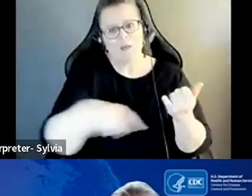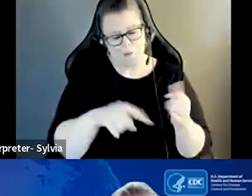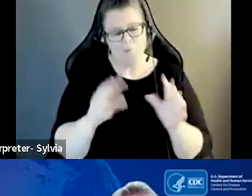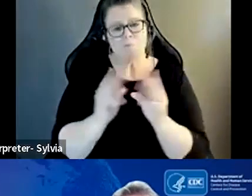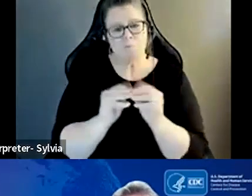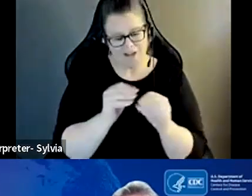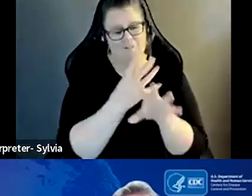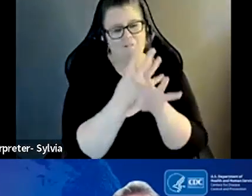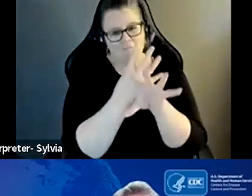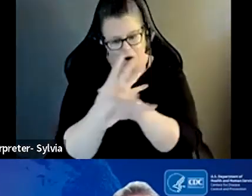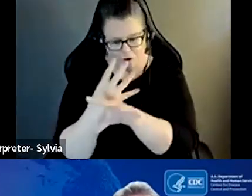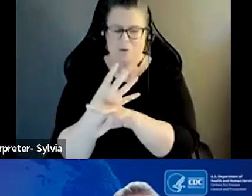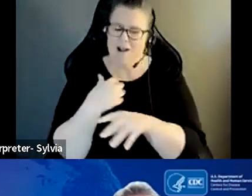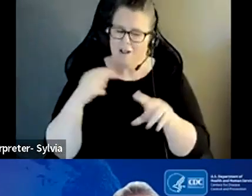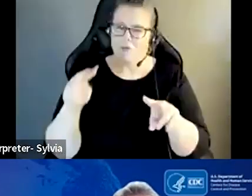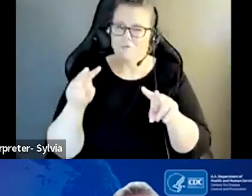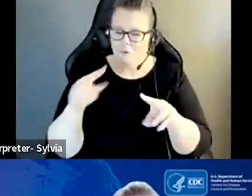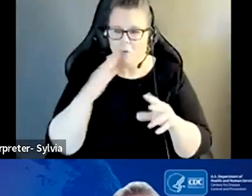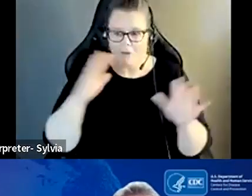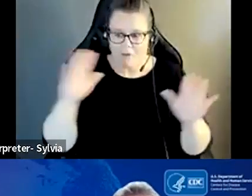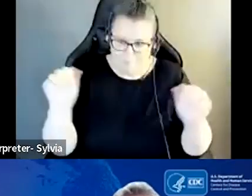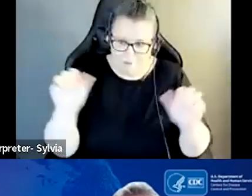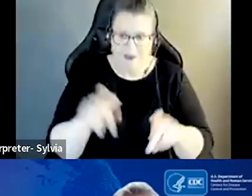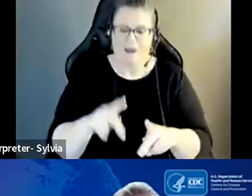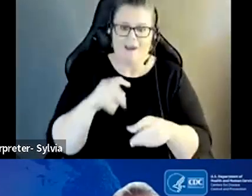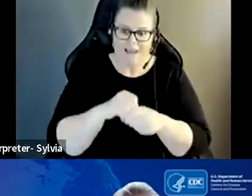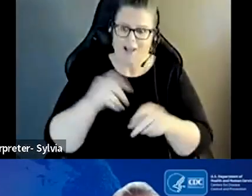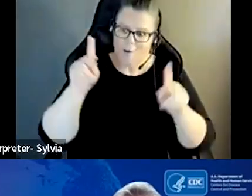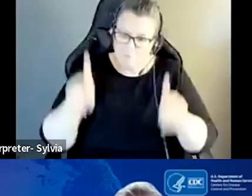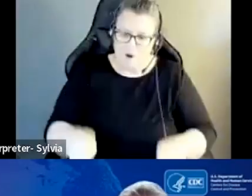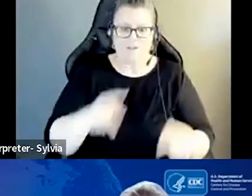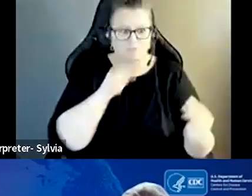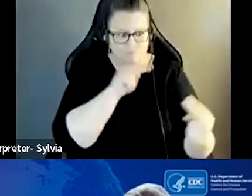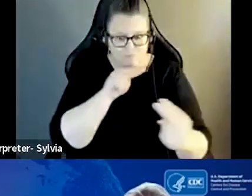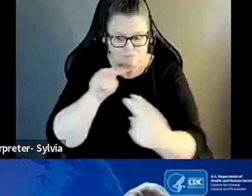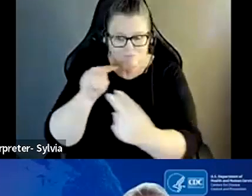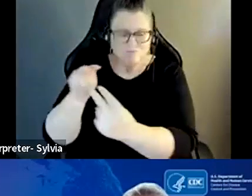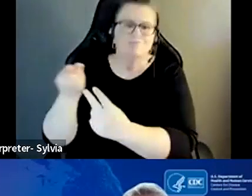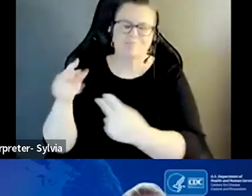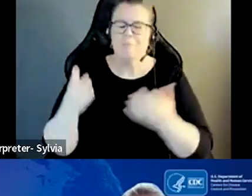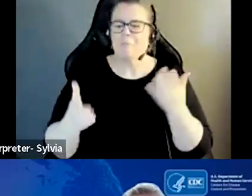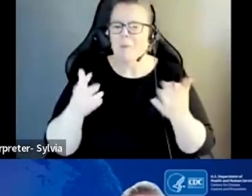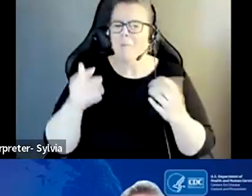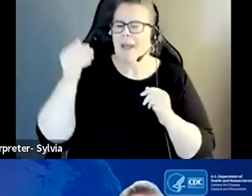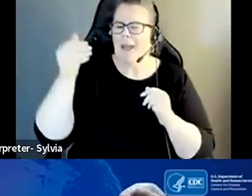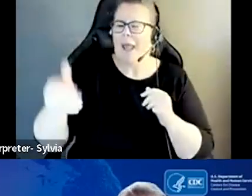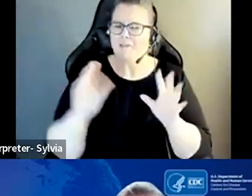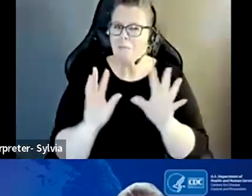where we can meet in person. And I'm hopeful, as it sounds like you are as well, that that might be for our next meeting. So I will look forward to that.